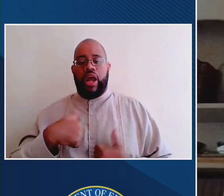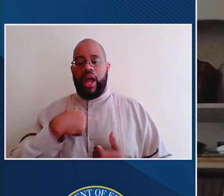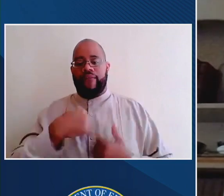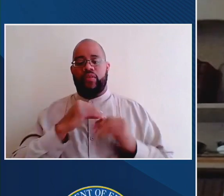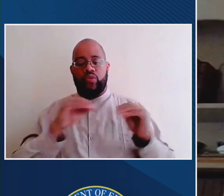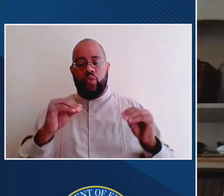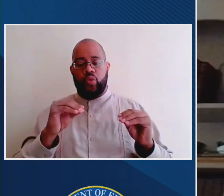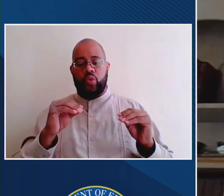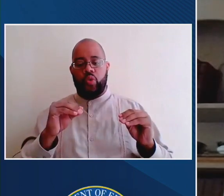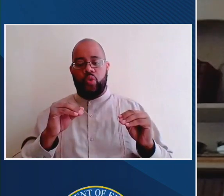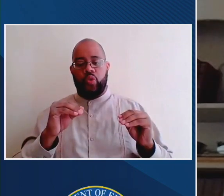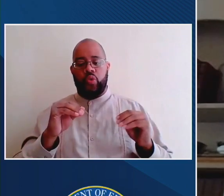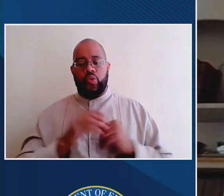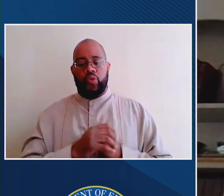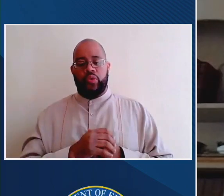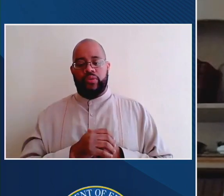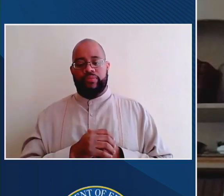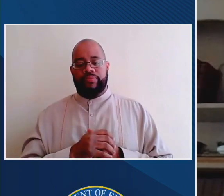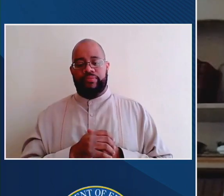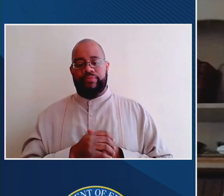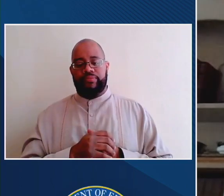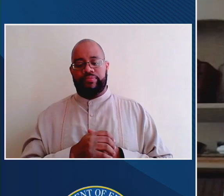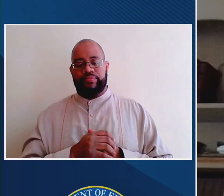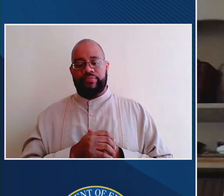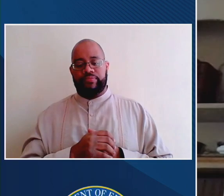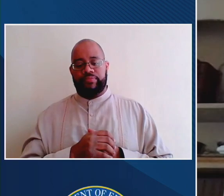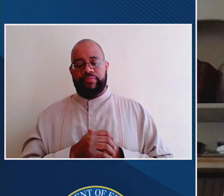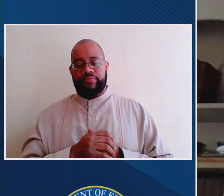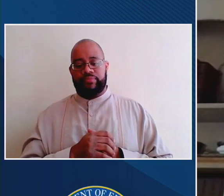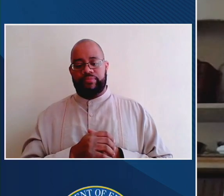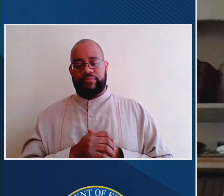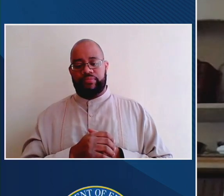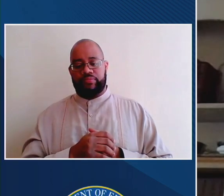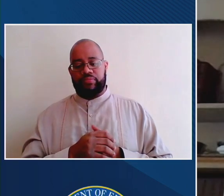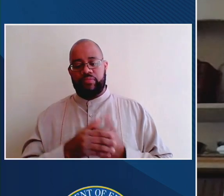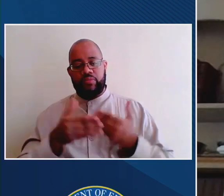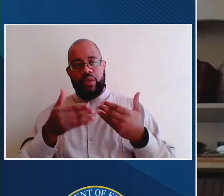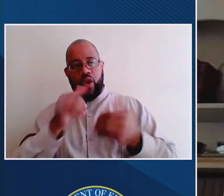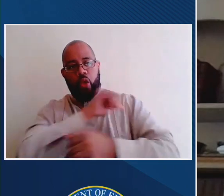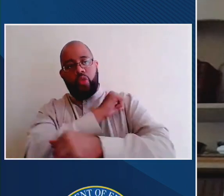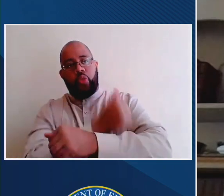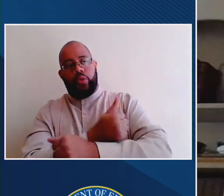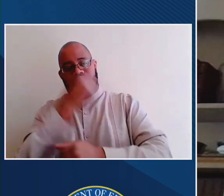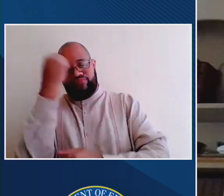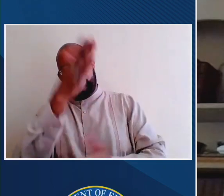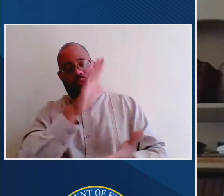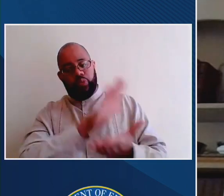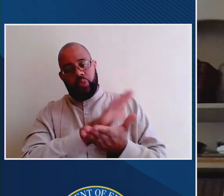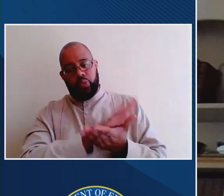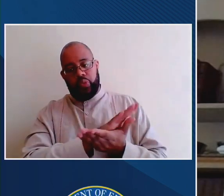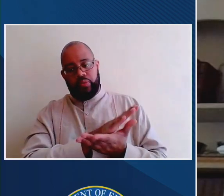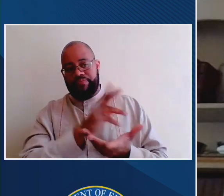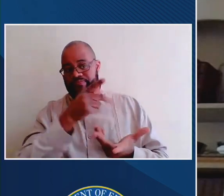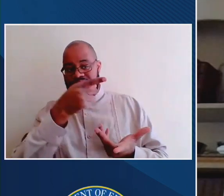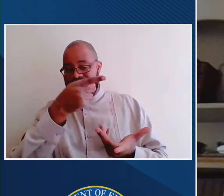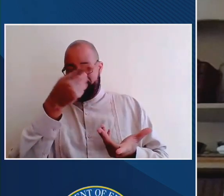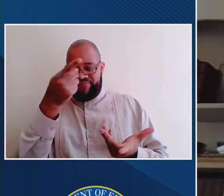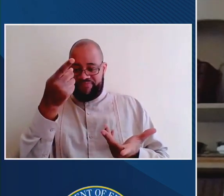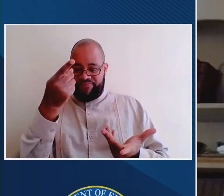regulatory, say, you know, authority to tell a school, you know, no, you have to get this in.